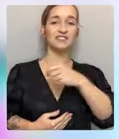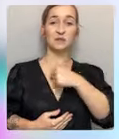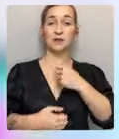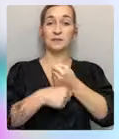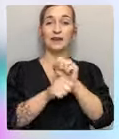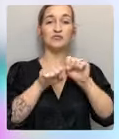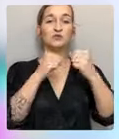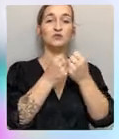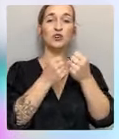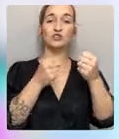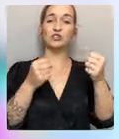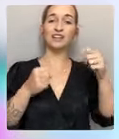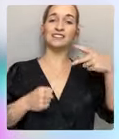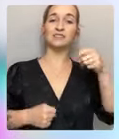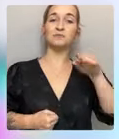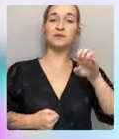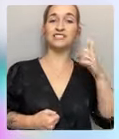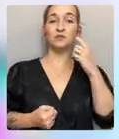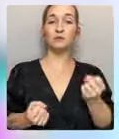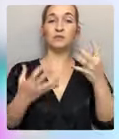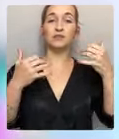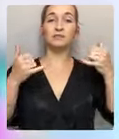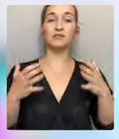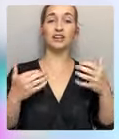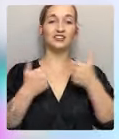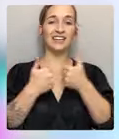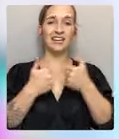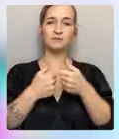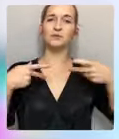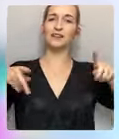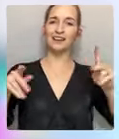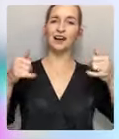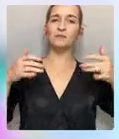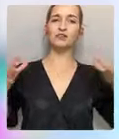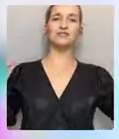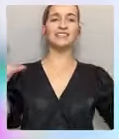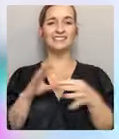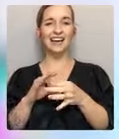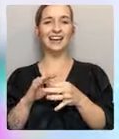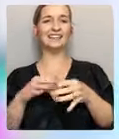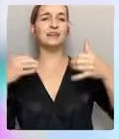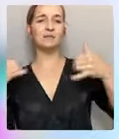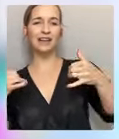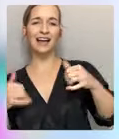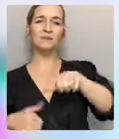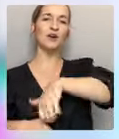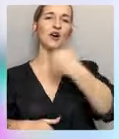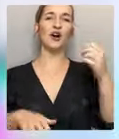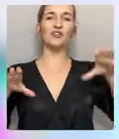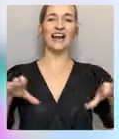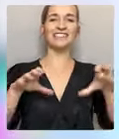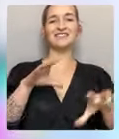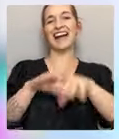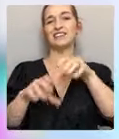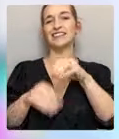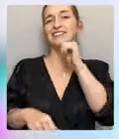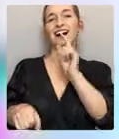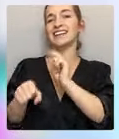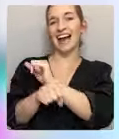We make social space for our multiplayer games to allow players to connect for play and other activities outside actual gameplay.